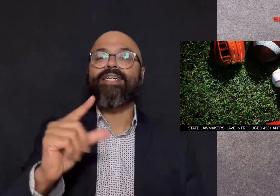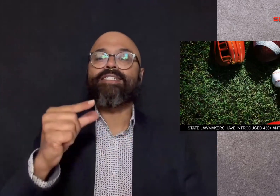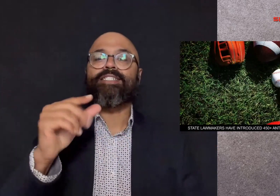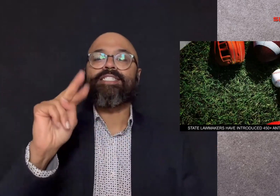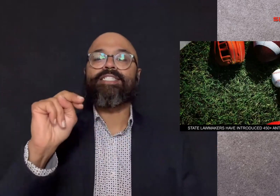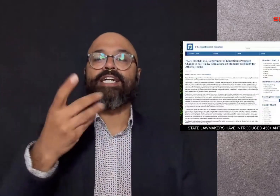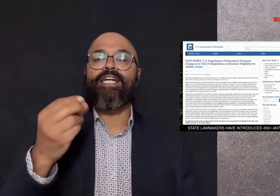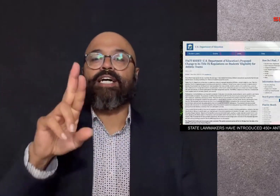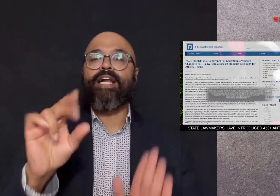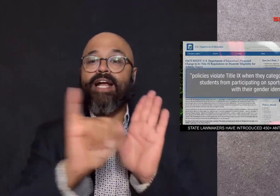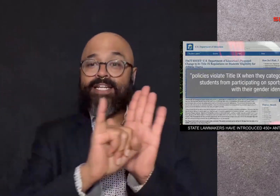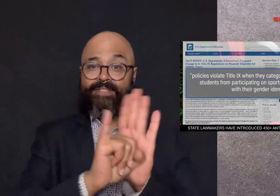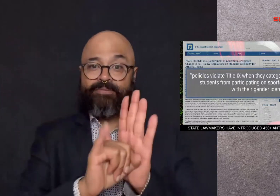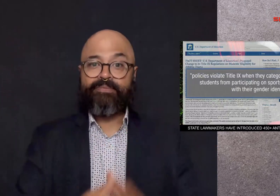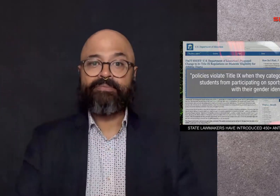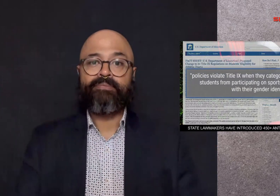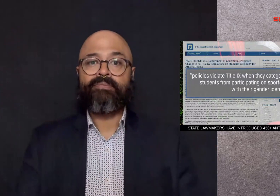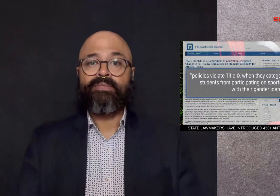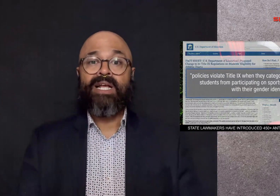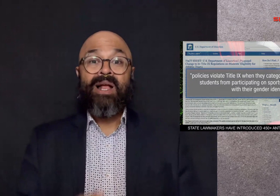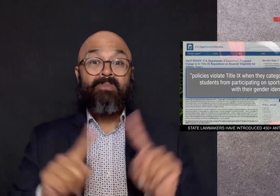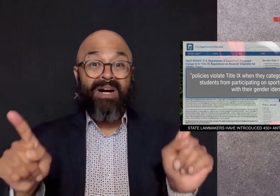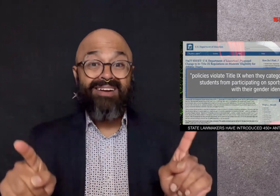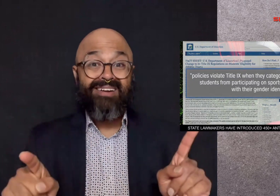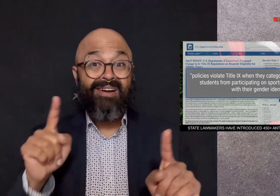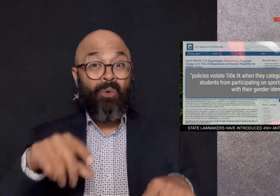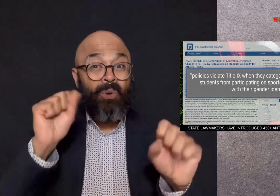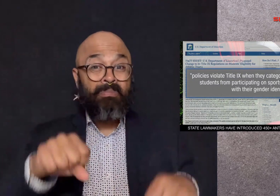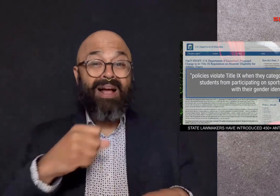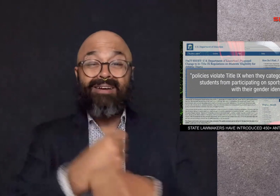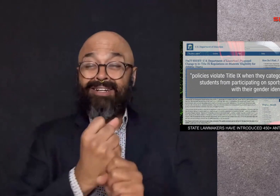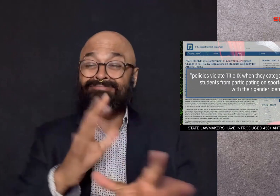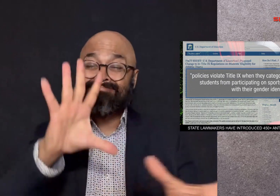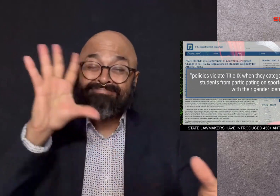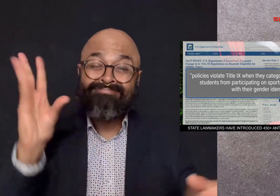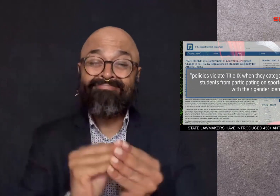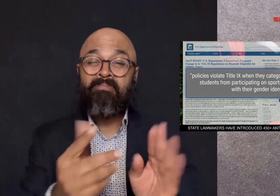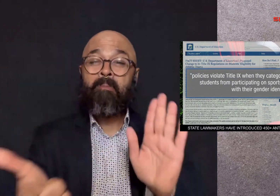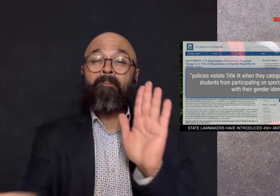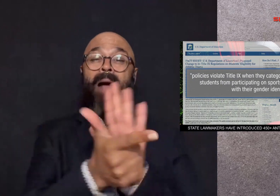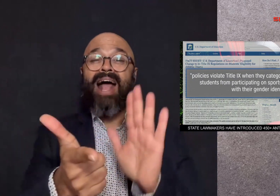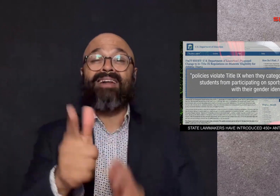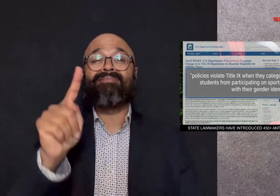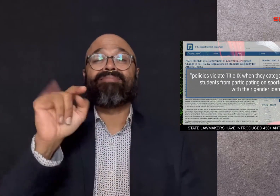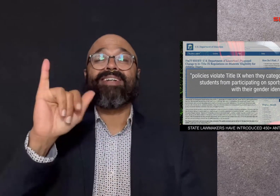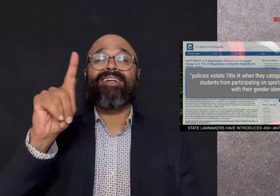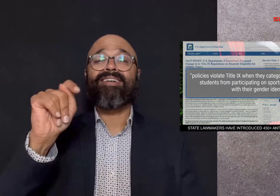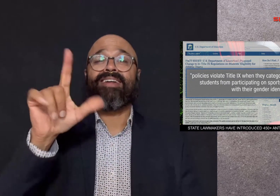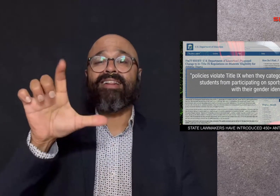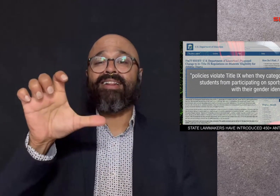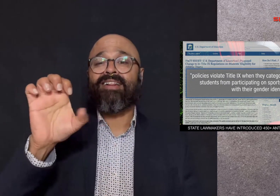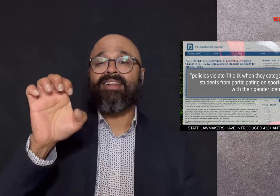correlate with their gender identity but it would make total bans of violation of Title IX